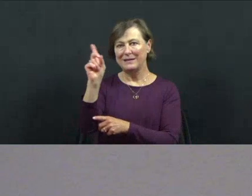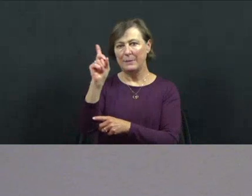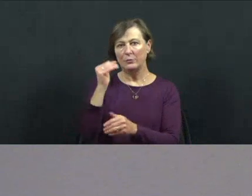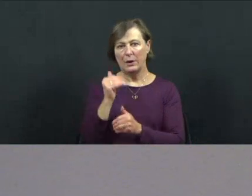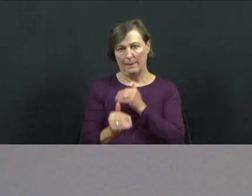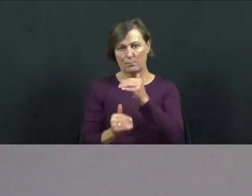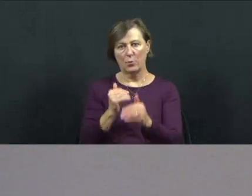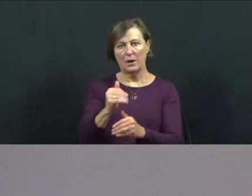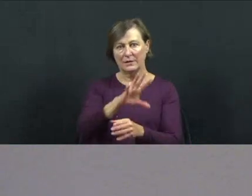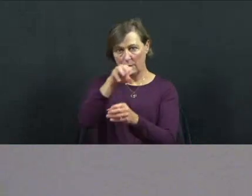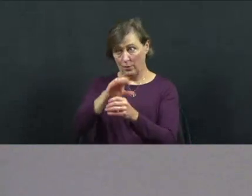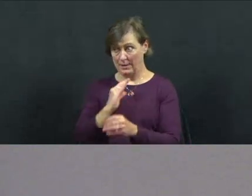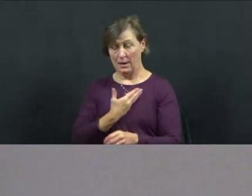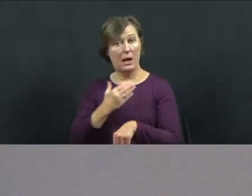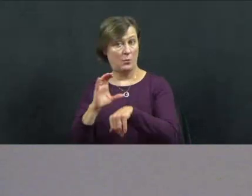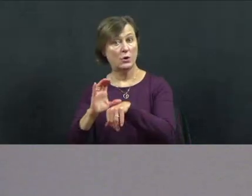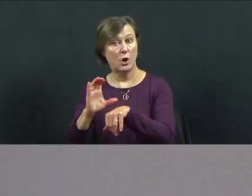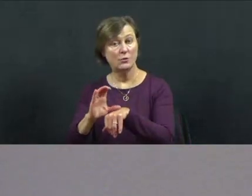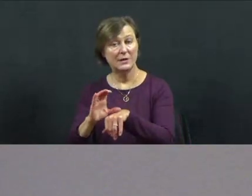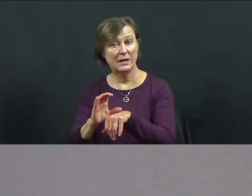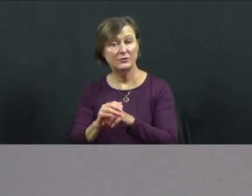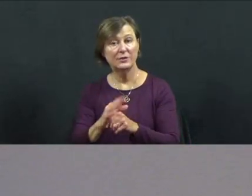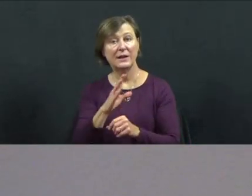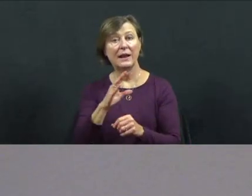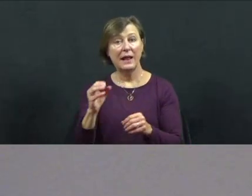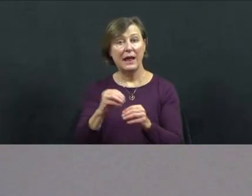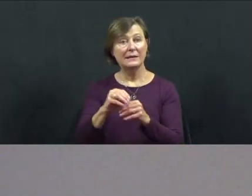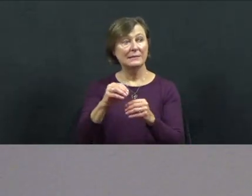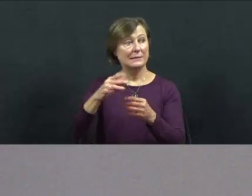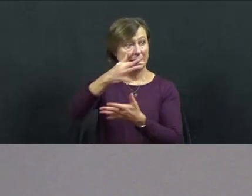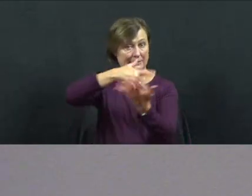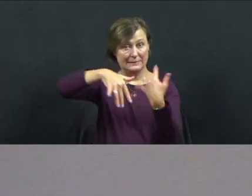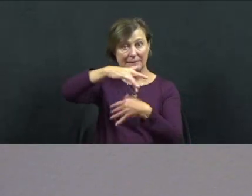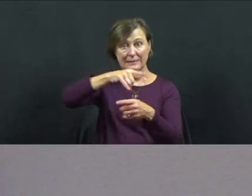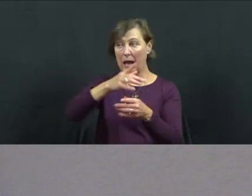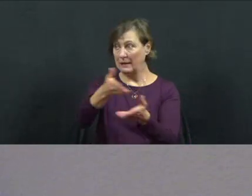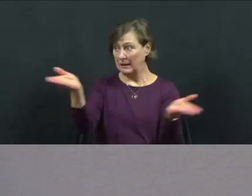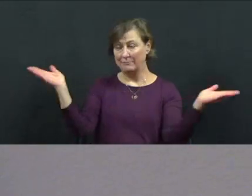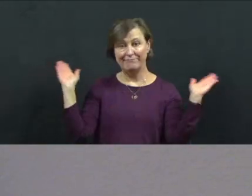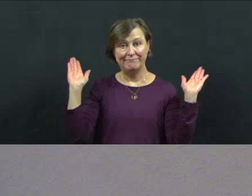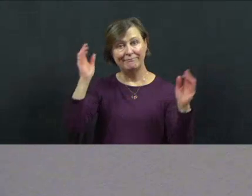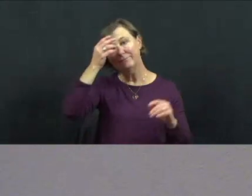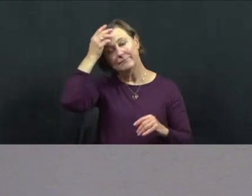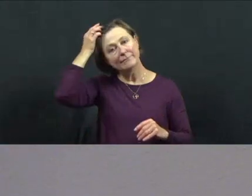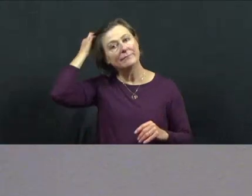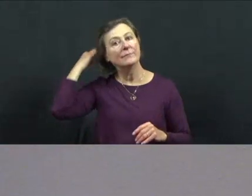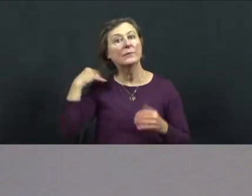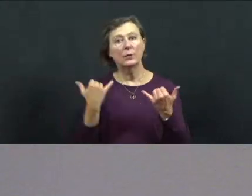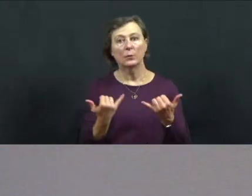within our congregations, and in society at large. Right now,